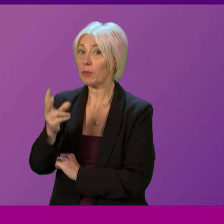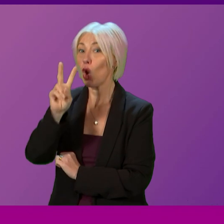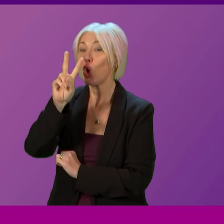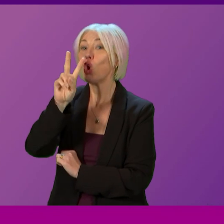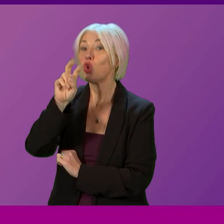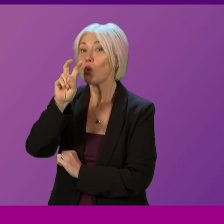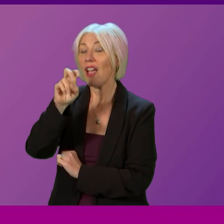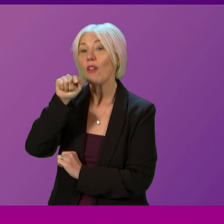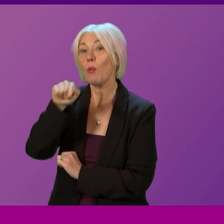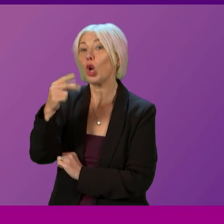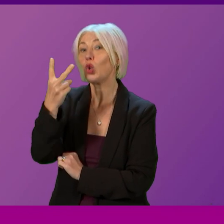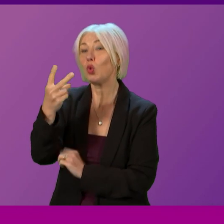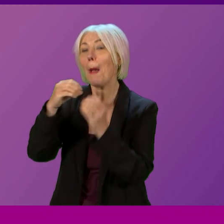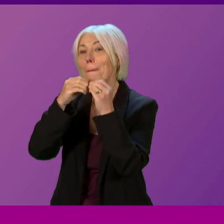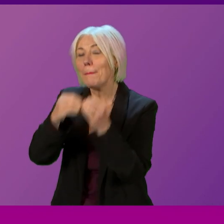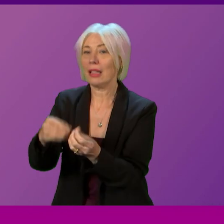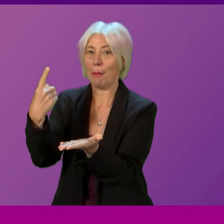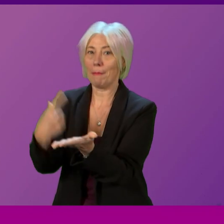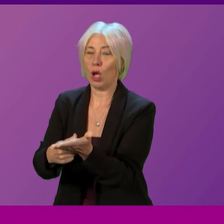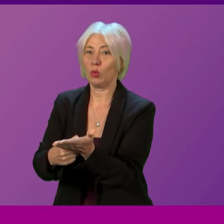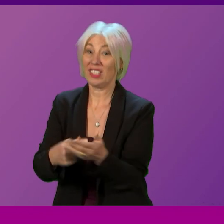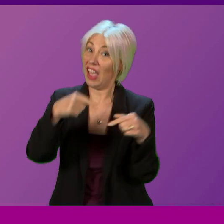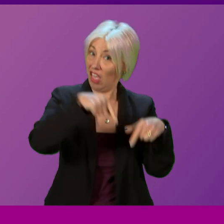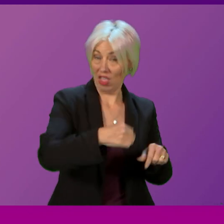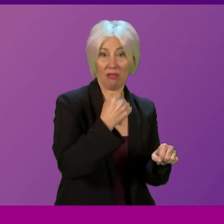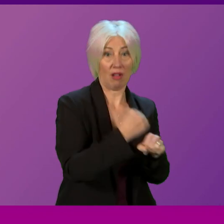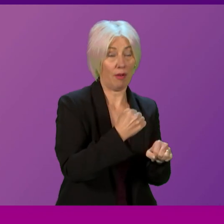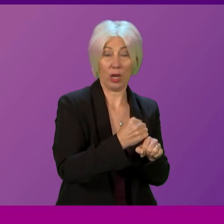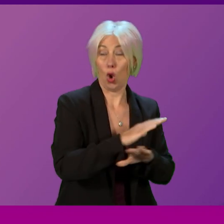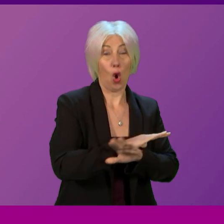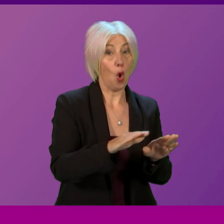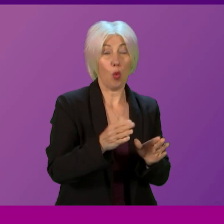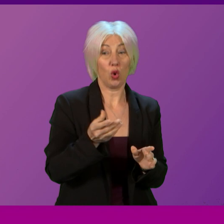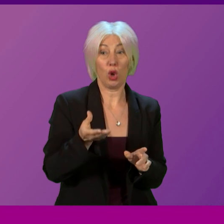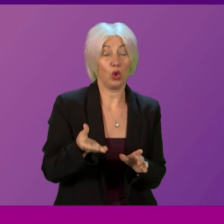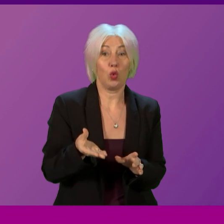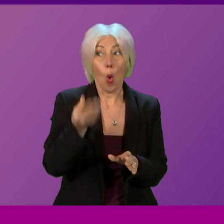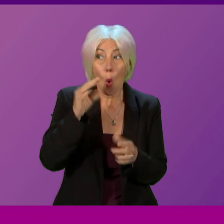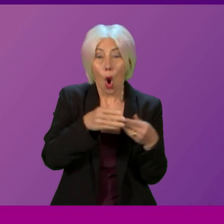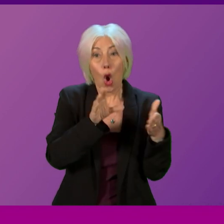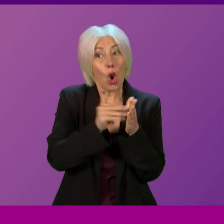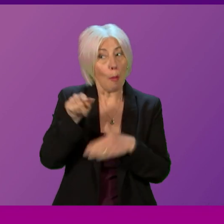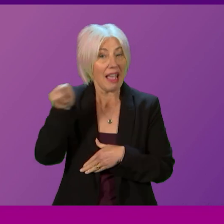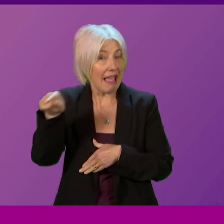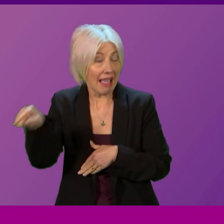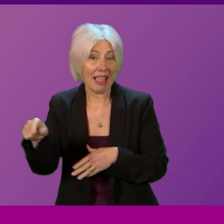£12.2 billion. This Government will take no lessons from the Conservatives when it comes to privatising